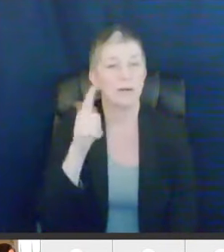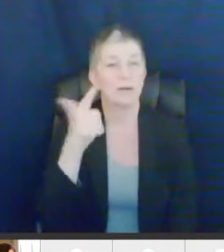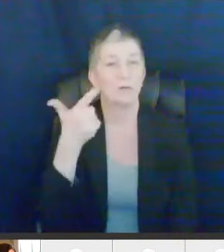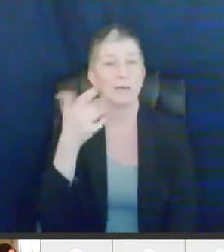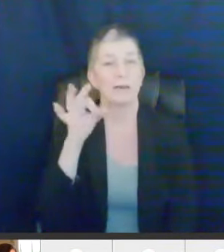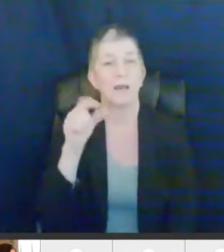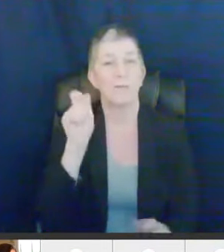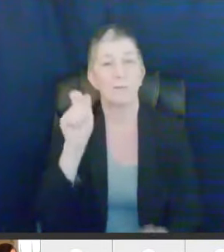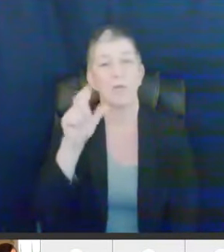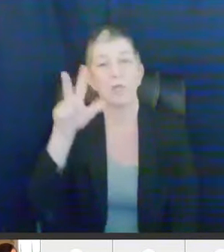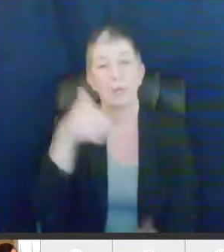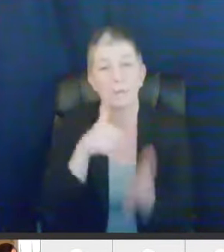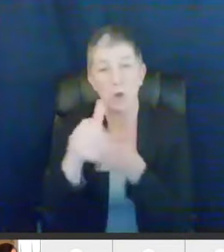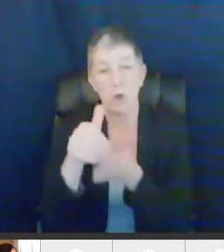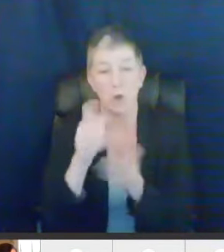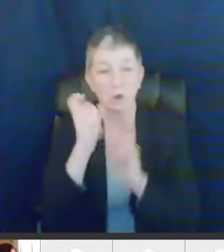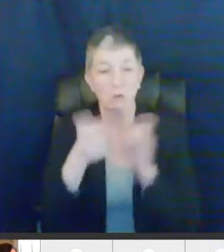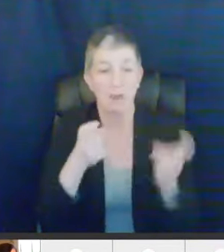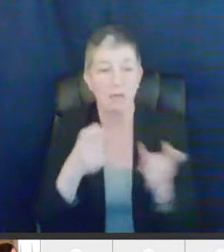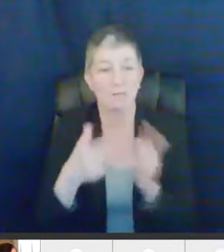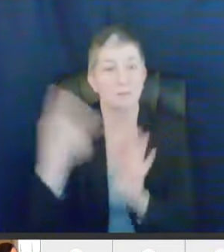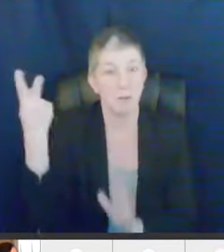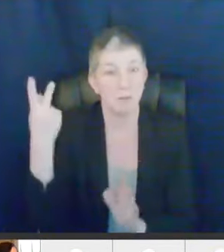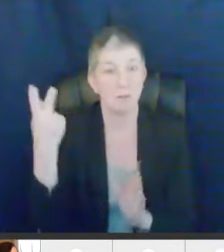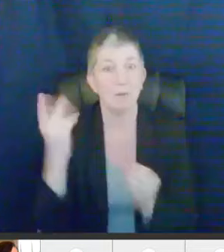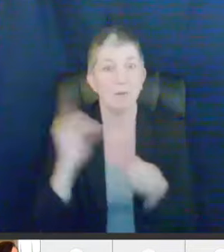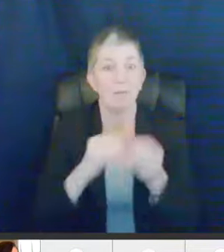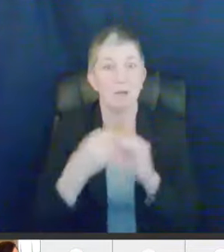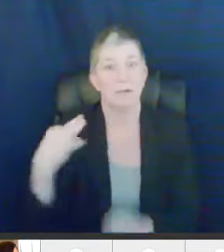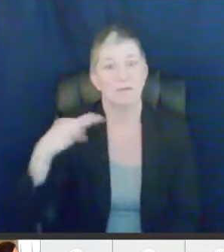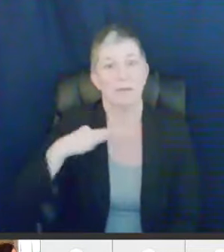nearly doubled the amount of applications we received in round one